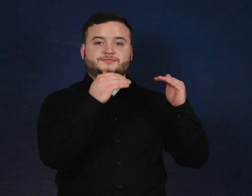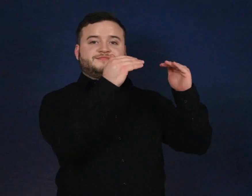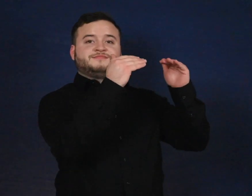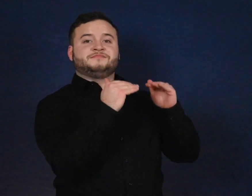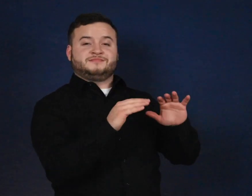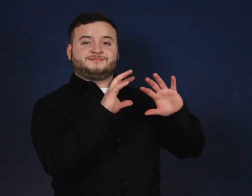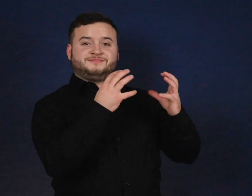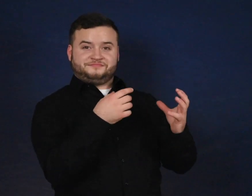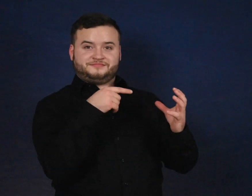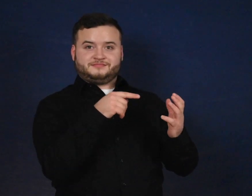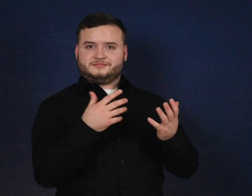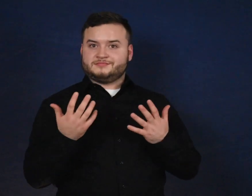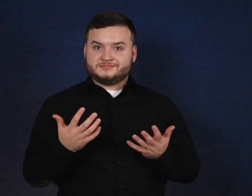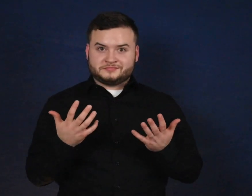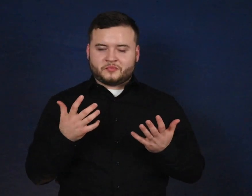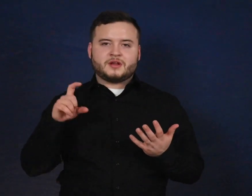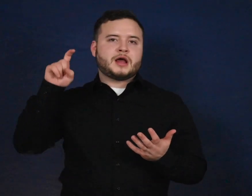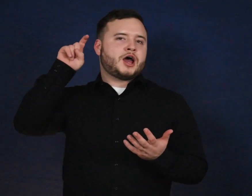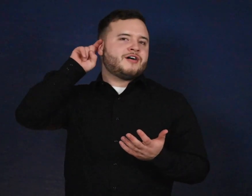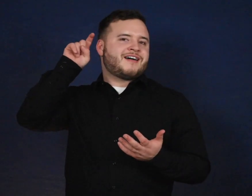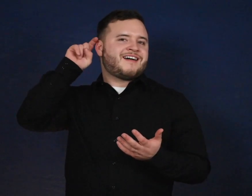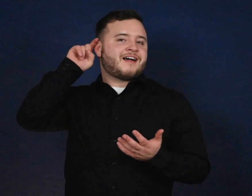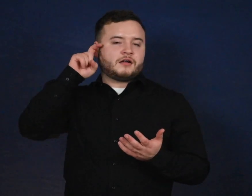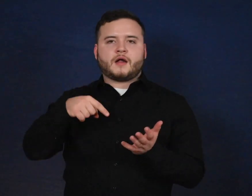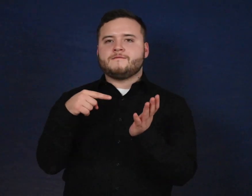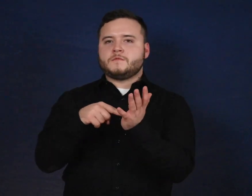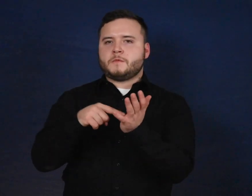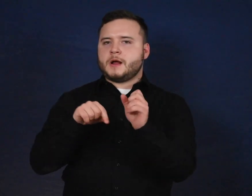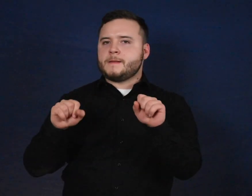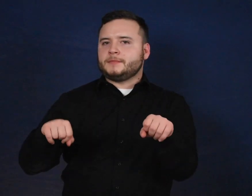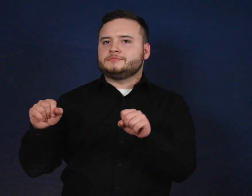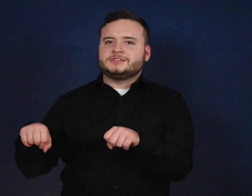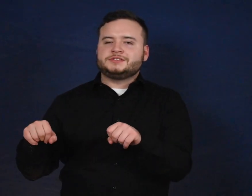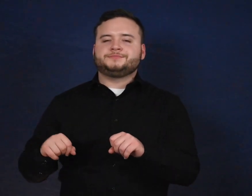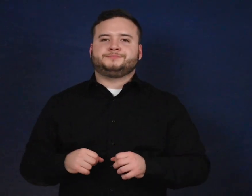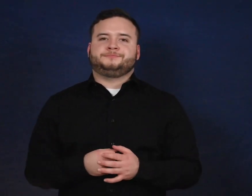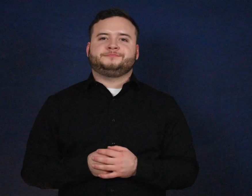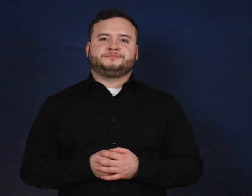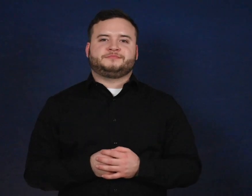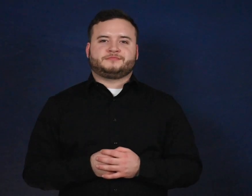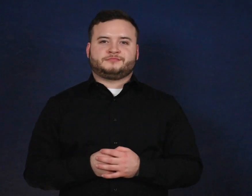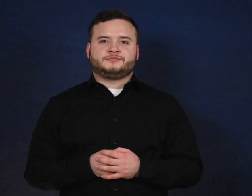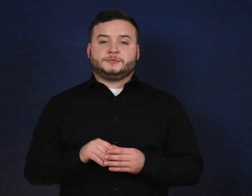The next category is Hearing Aid Affordability.